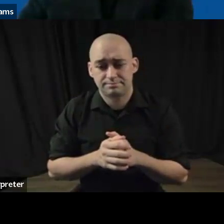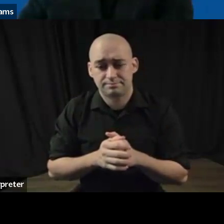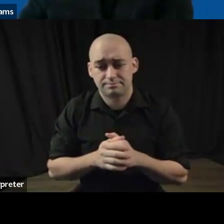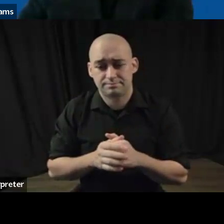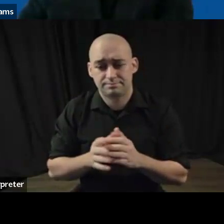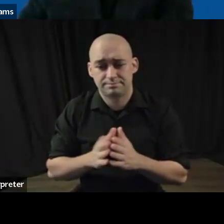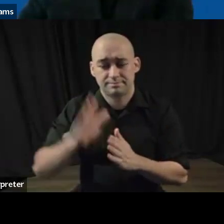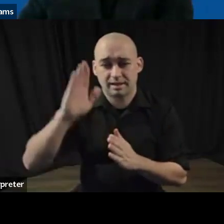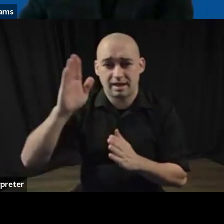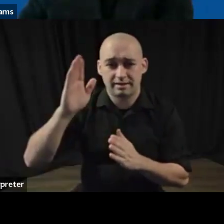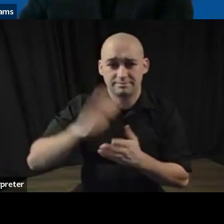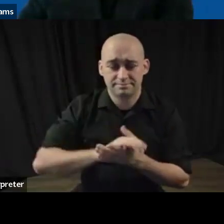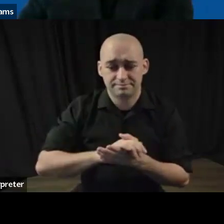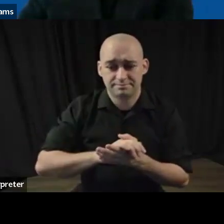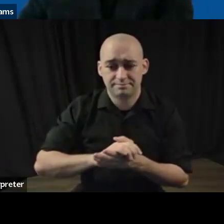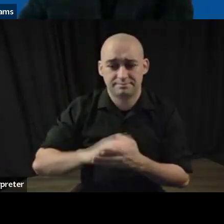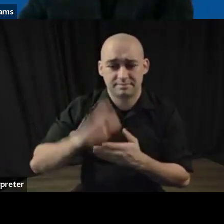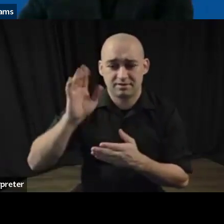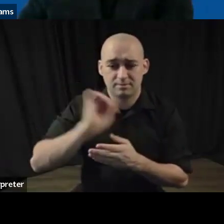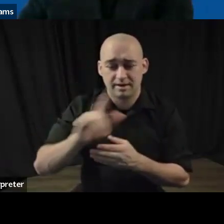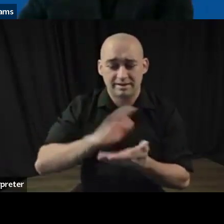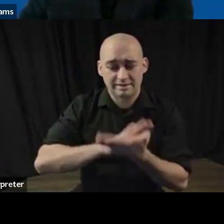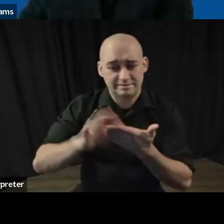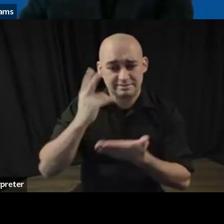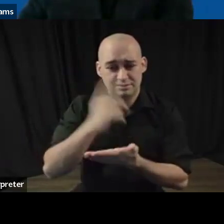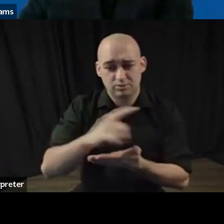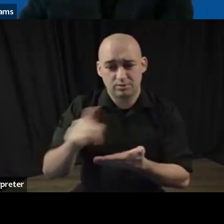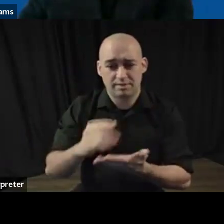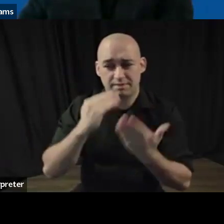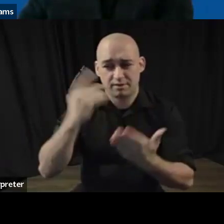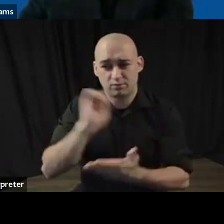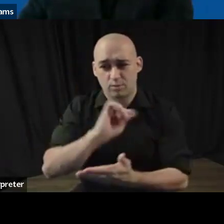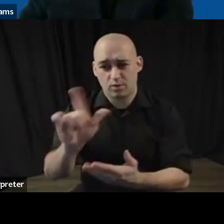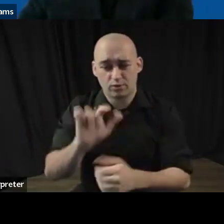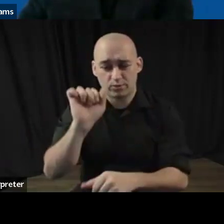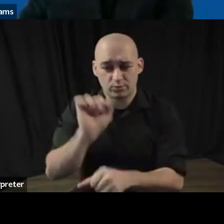Hi! Hi! Everybody nice to see you all and thank you for all your work. Okay. So,